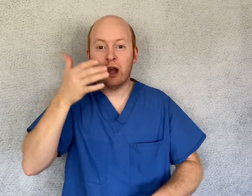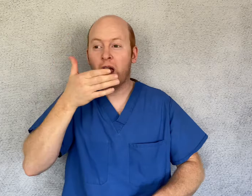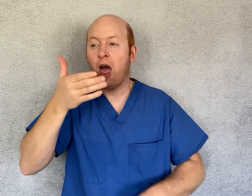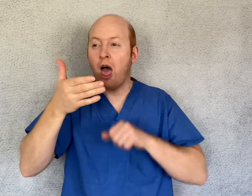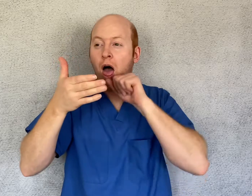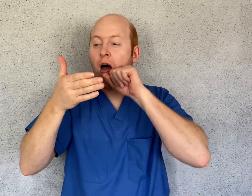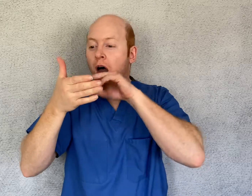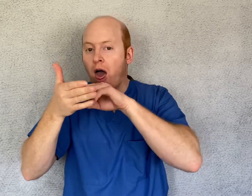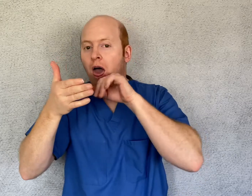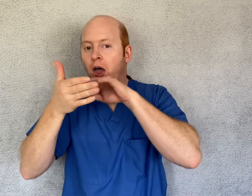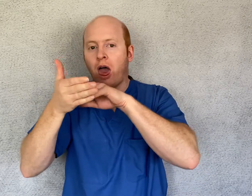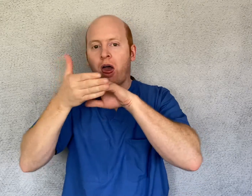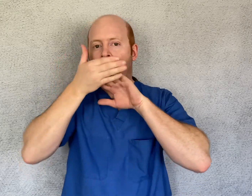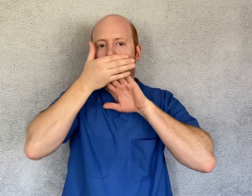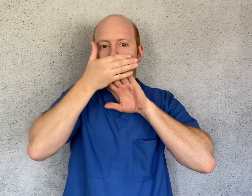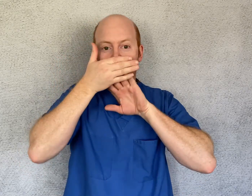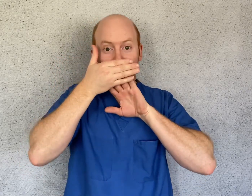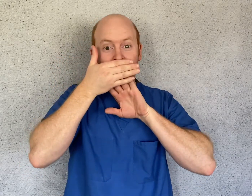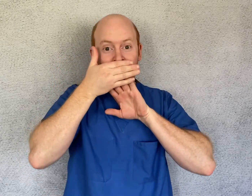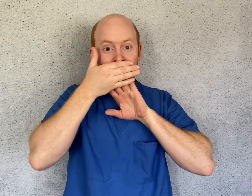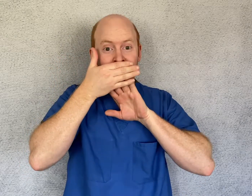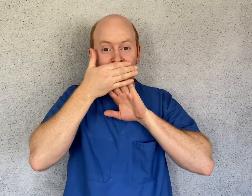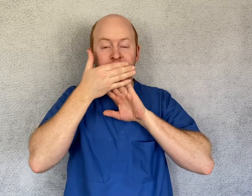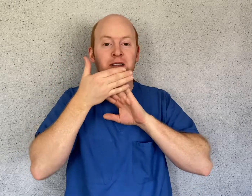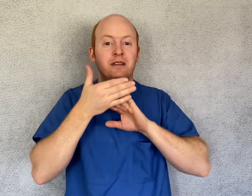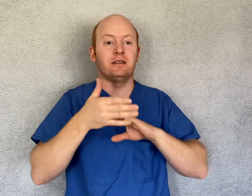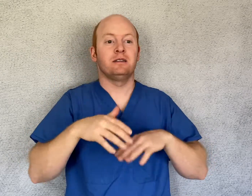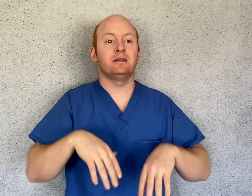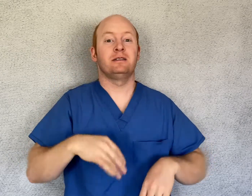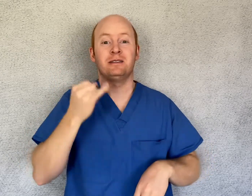to prevent the spread of droplets from coughing.